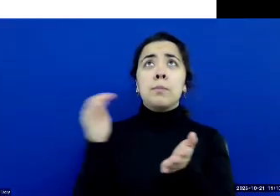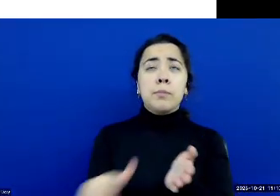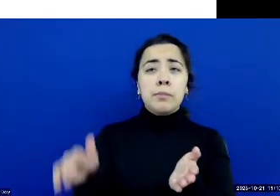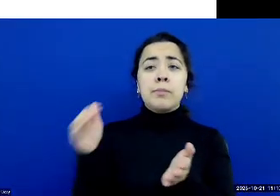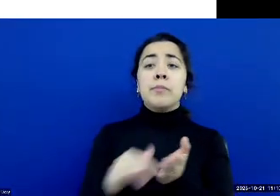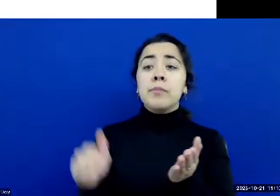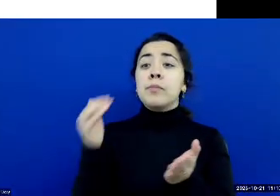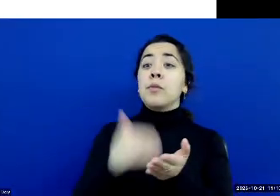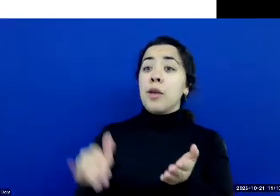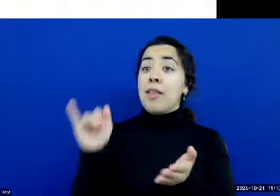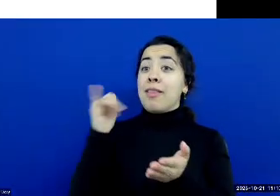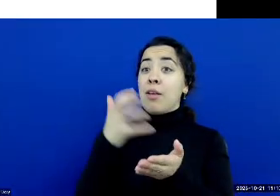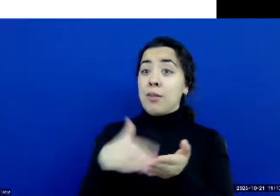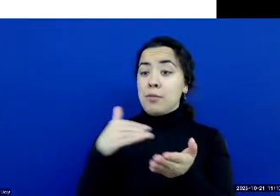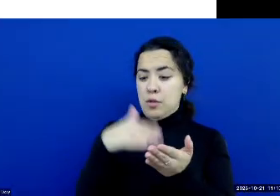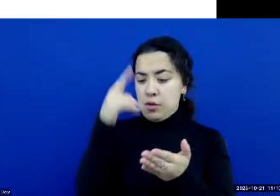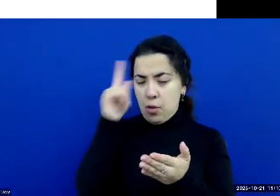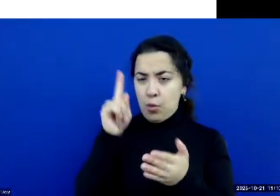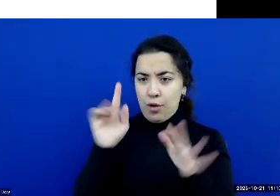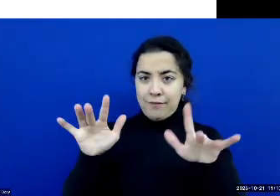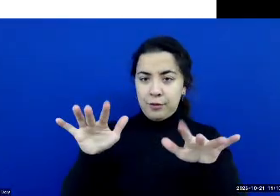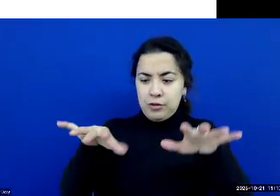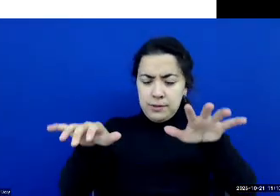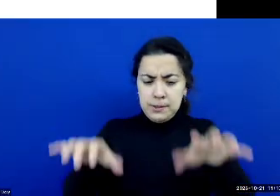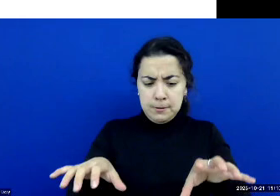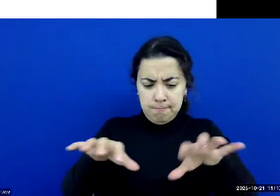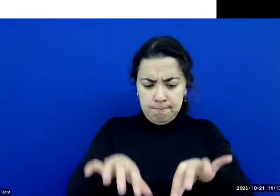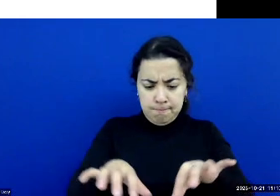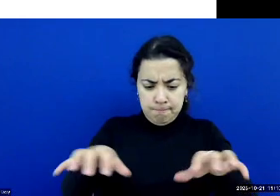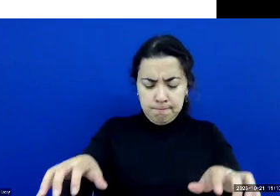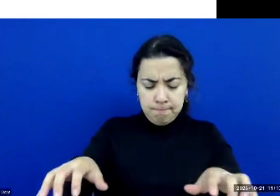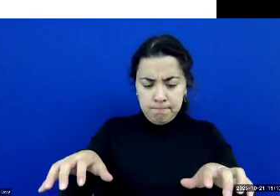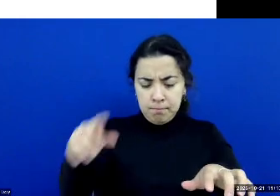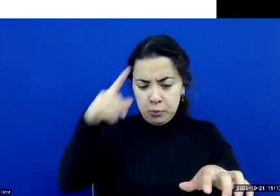Kathleen DeForest: Because the repetition of where to put your fingers on the keyboard